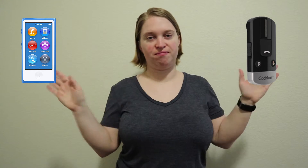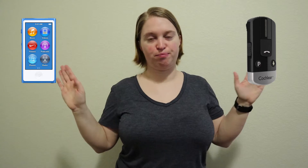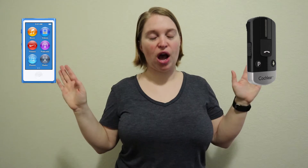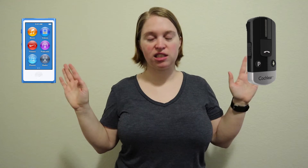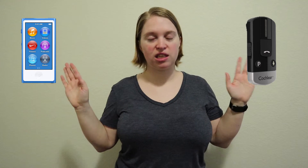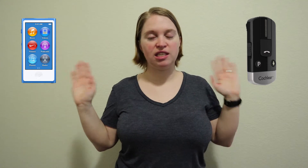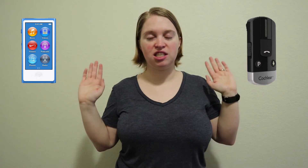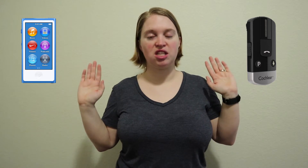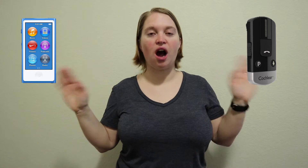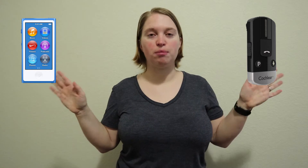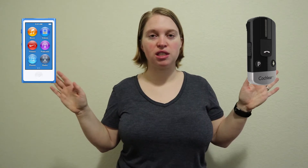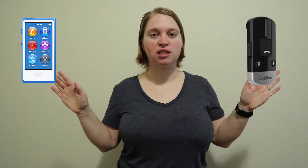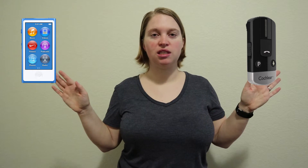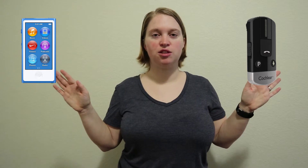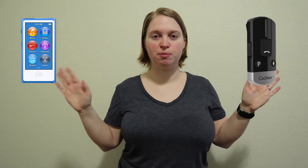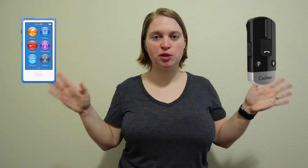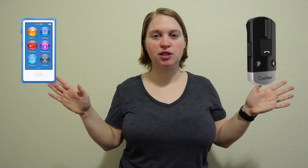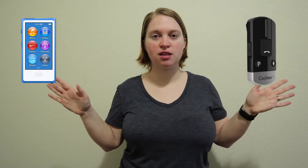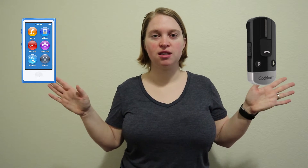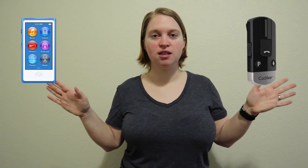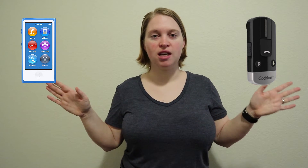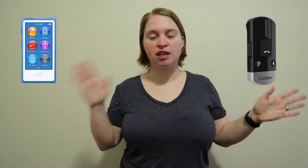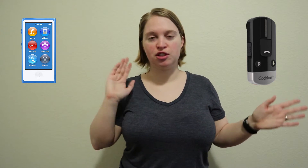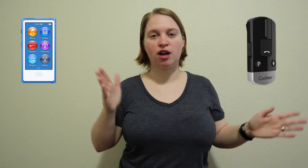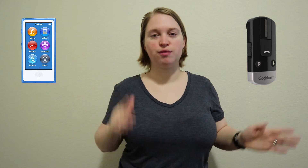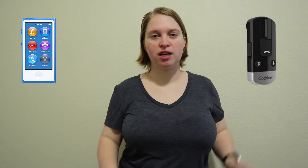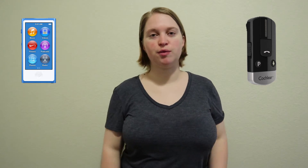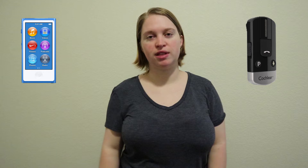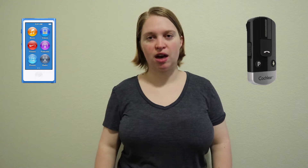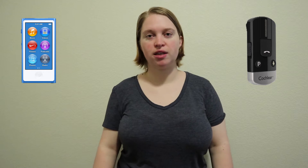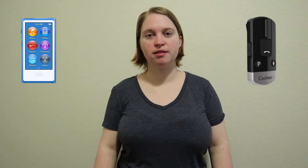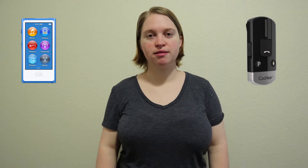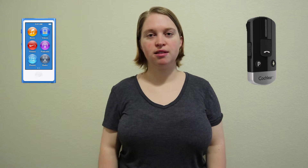practically stopped listening to music and start running without it